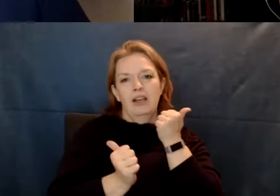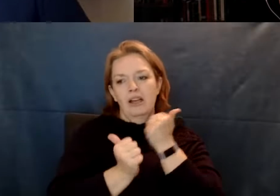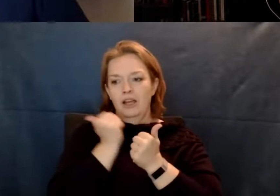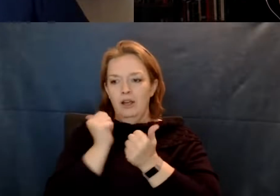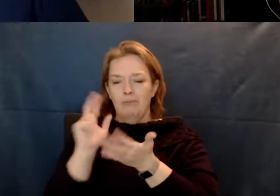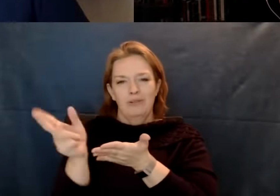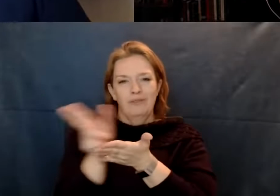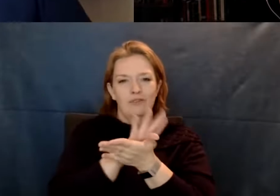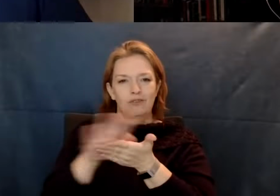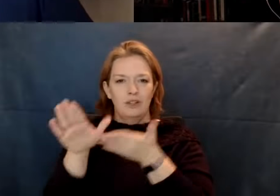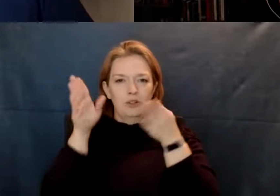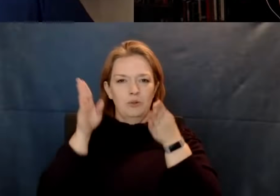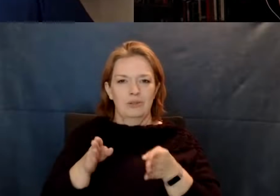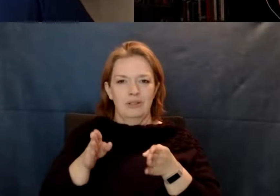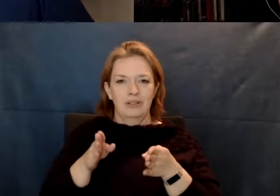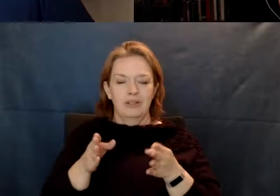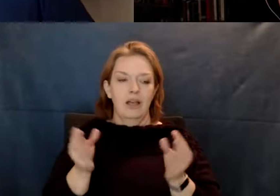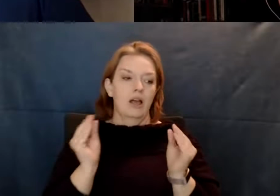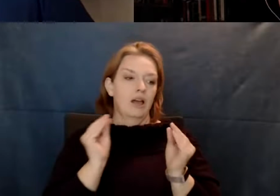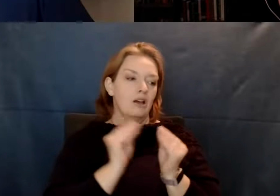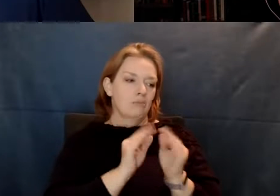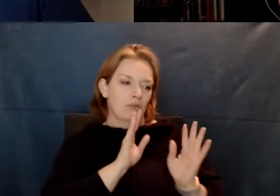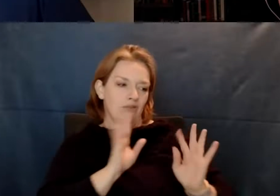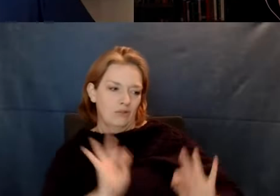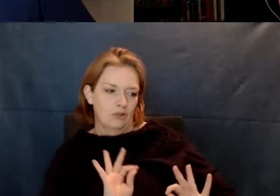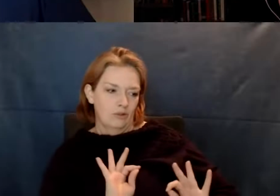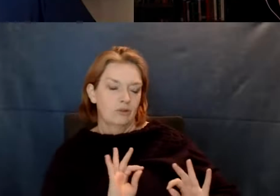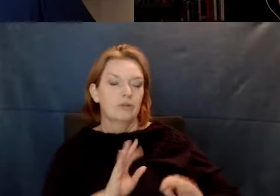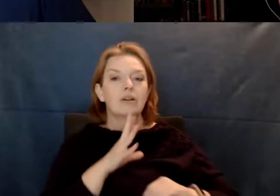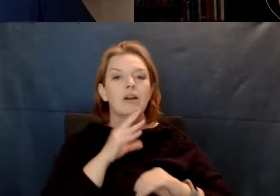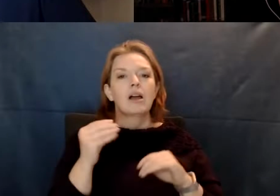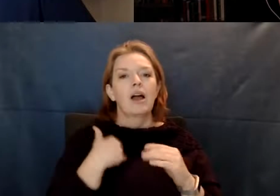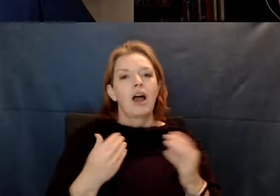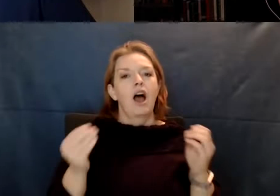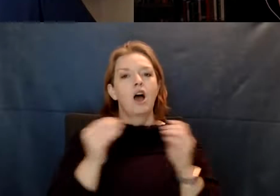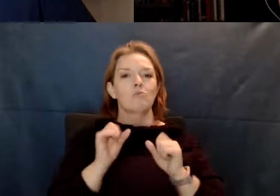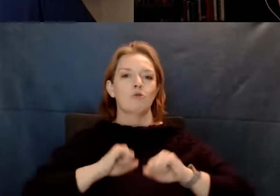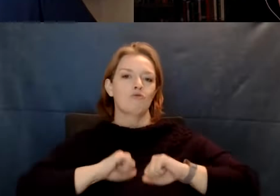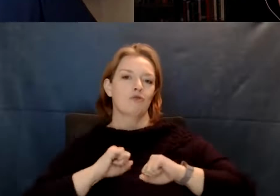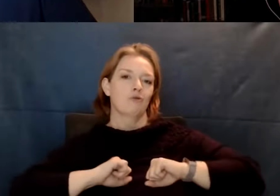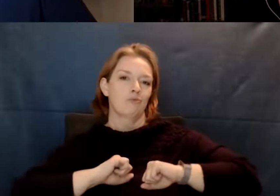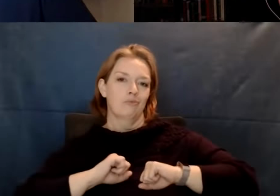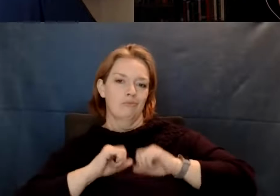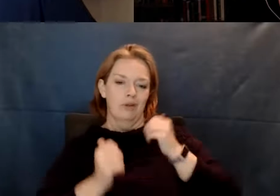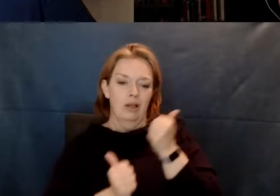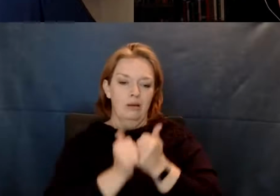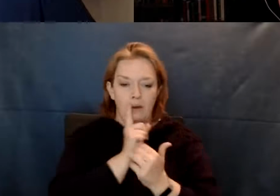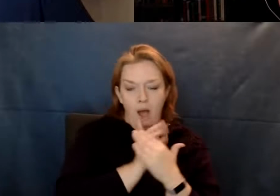it's more burnter and more unrulier is the most meekest and